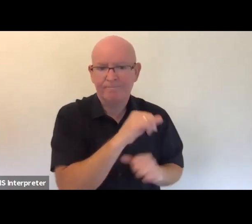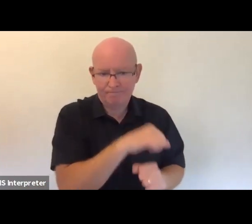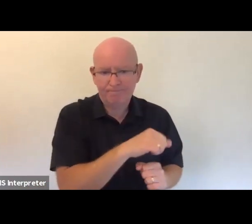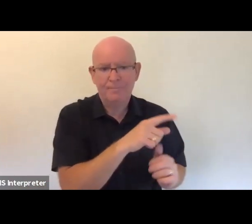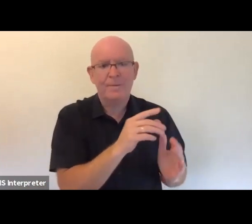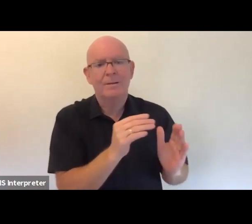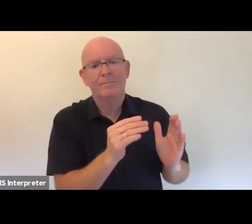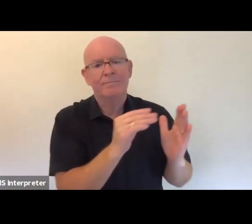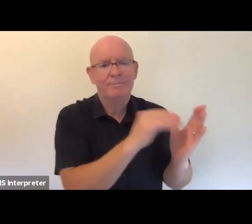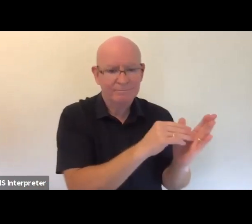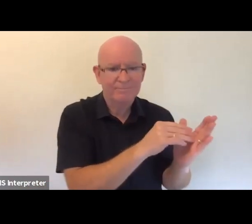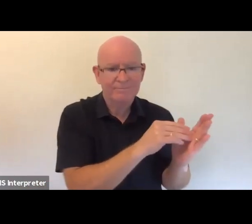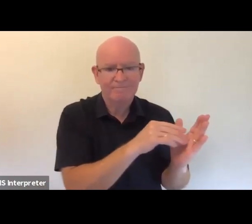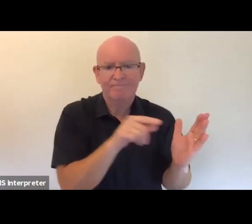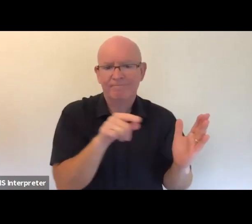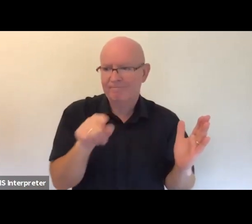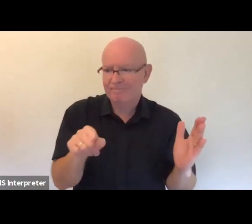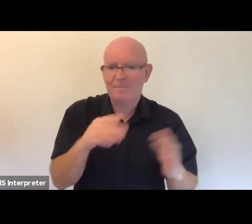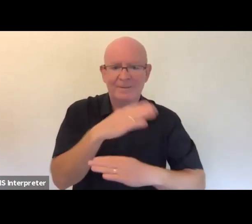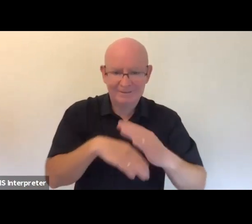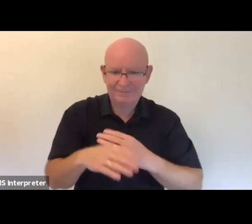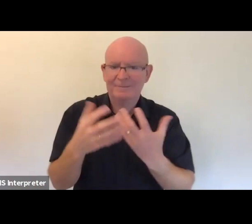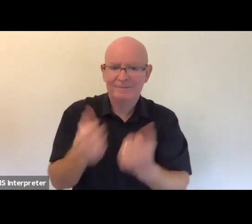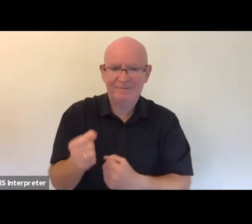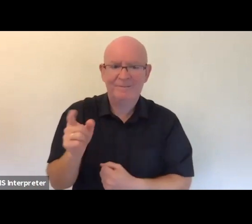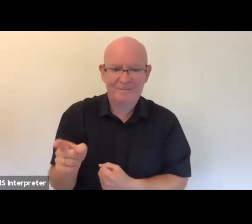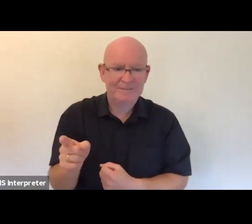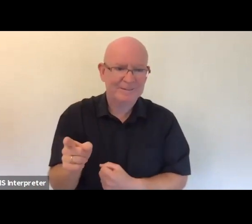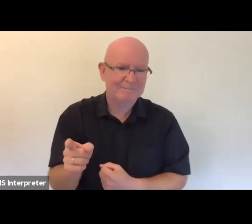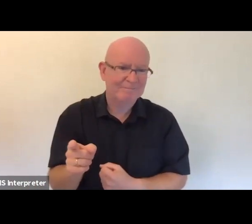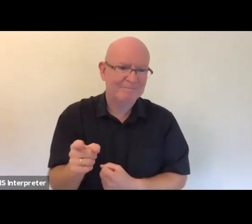in the minister Social Solidarity and Inclusion.